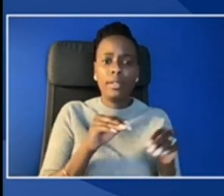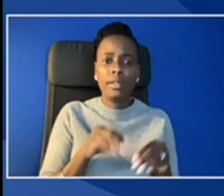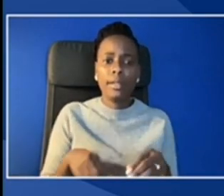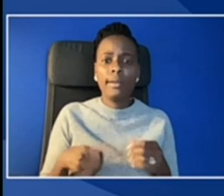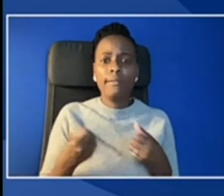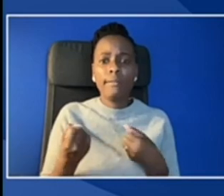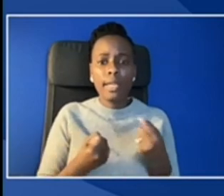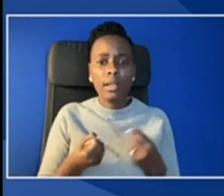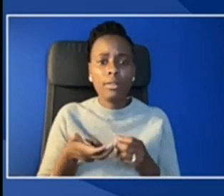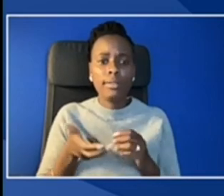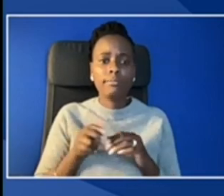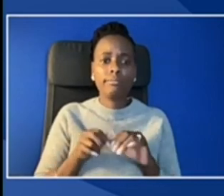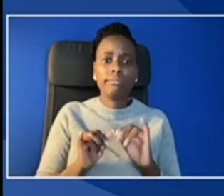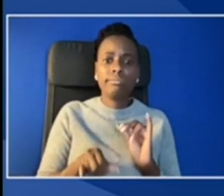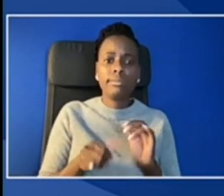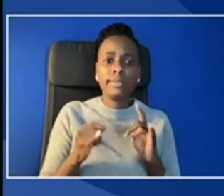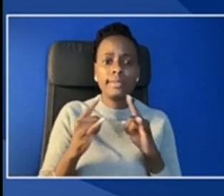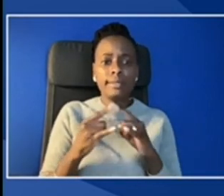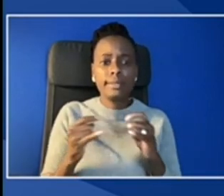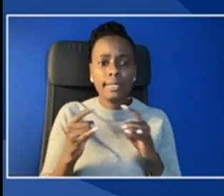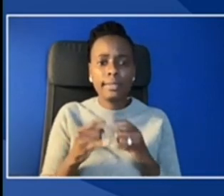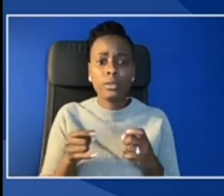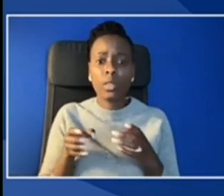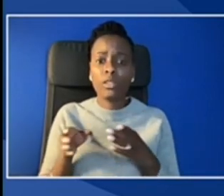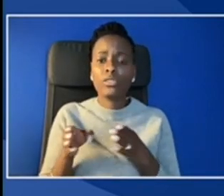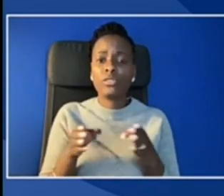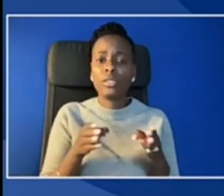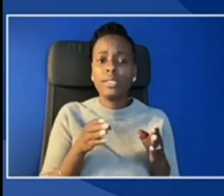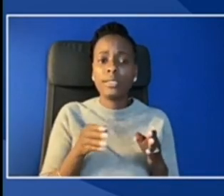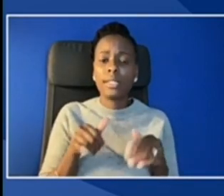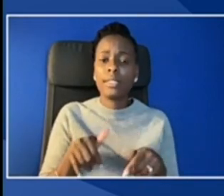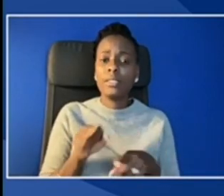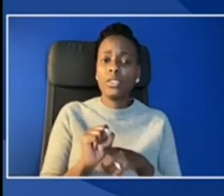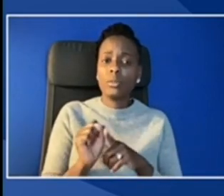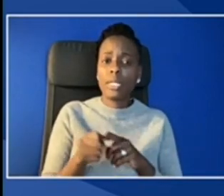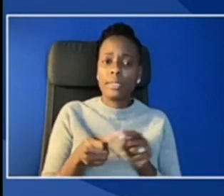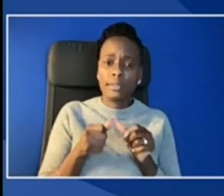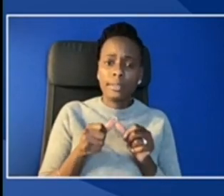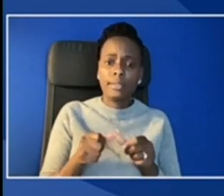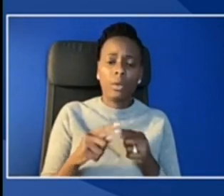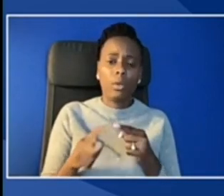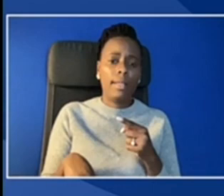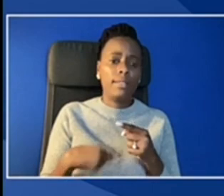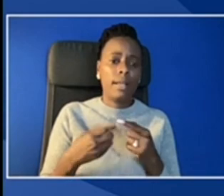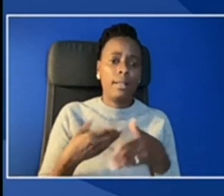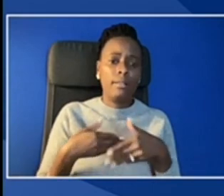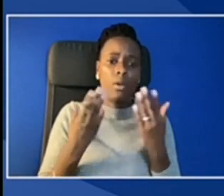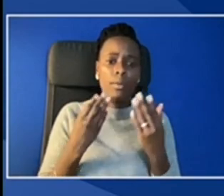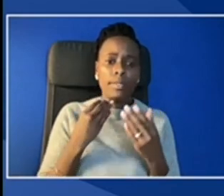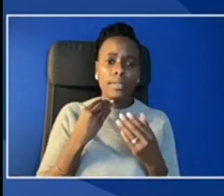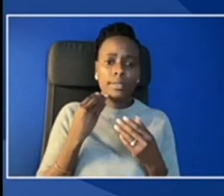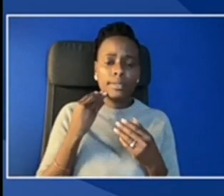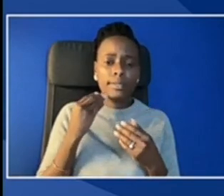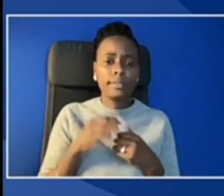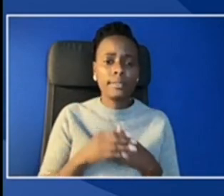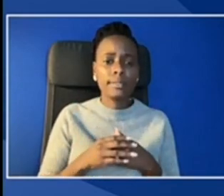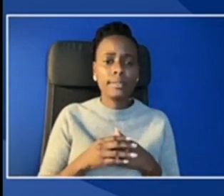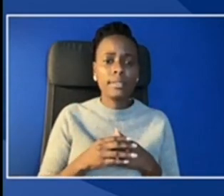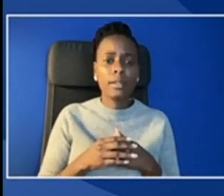hinder individuals abilities to regain stability. These individuals often face difficult choices regarding their limited financial resources.